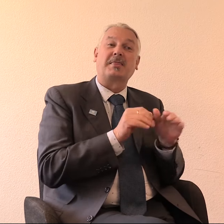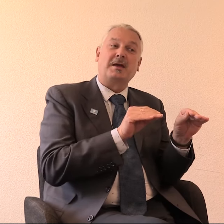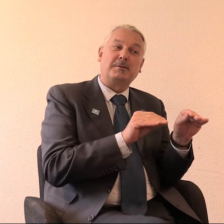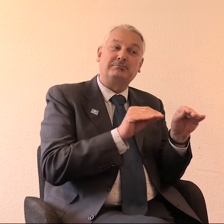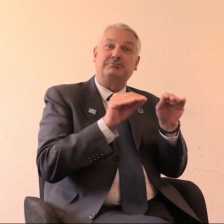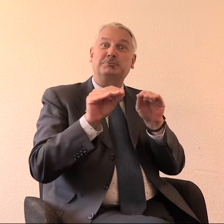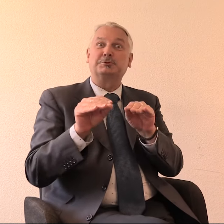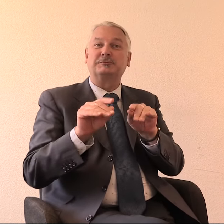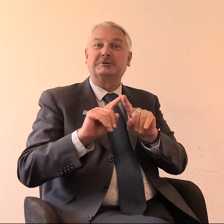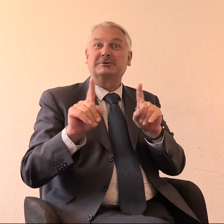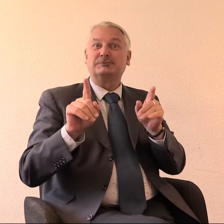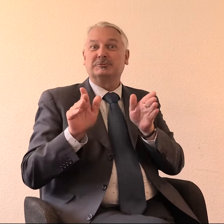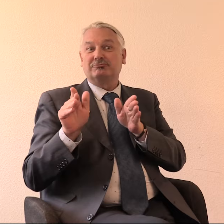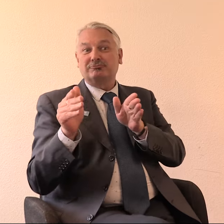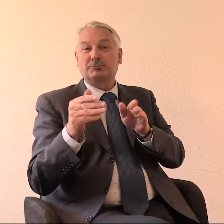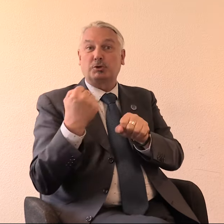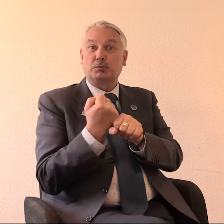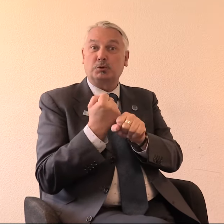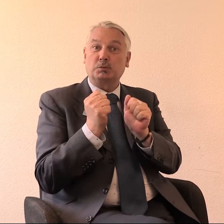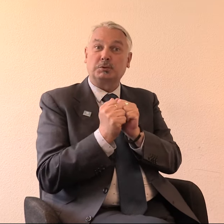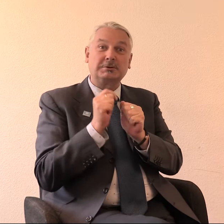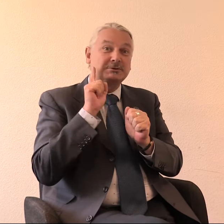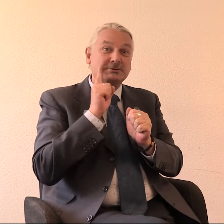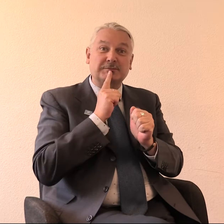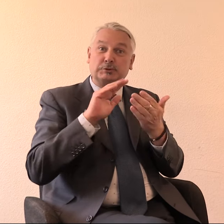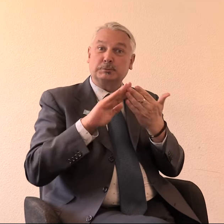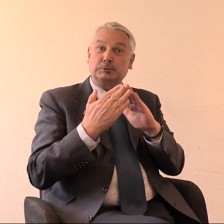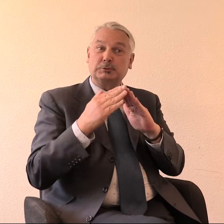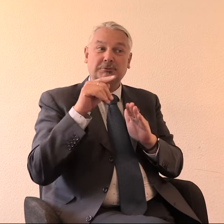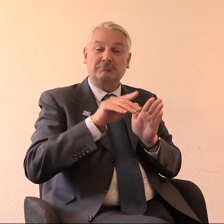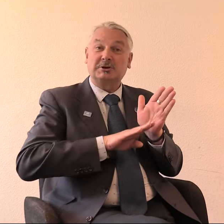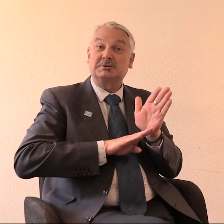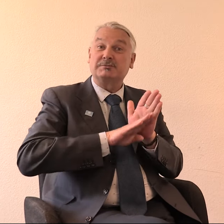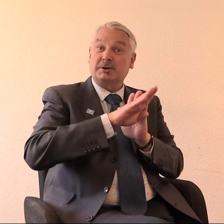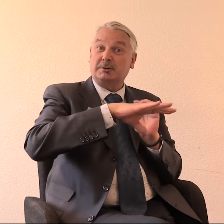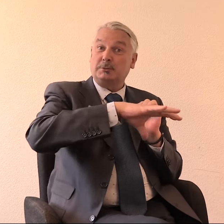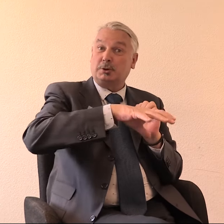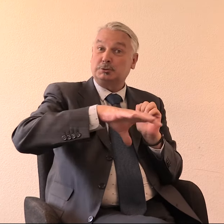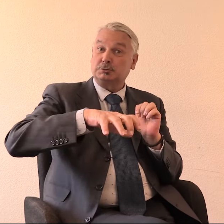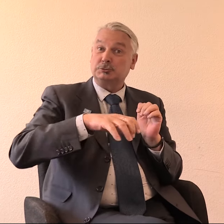In the past, I worked in a number of developing countries